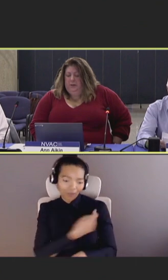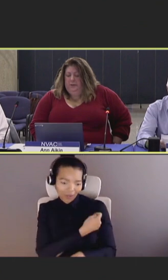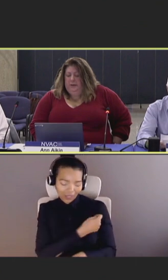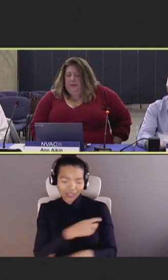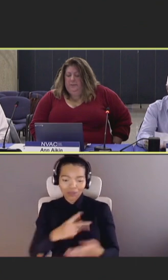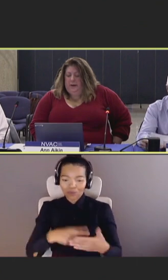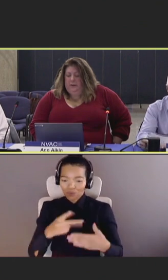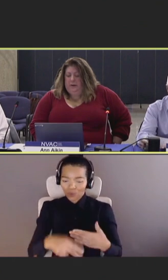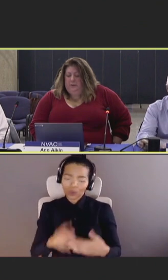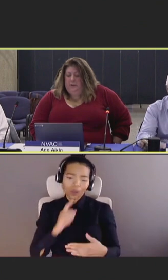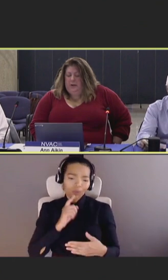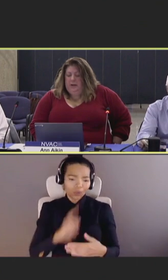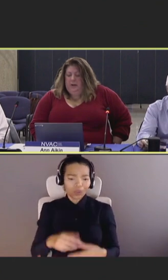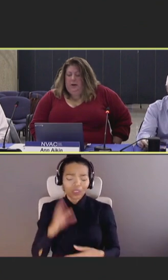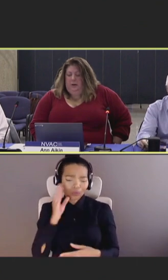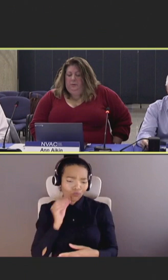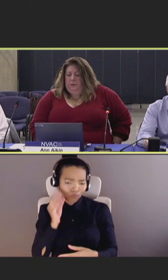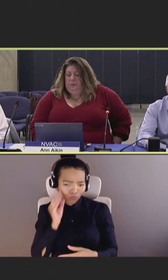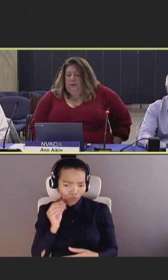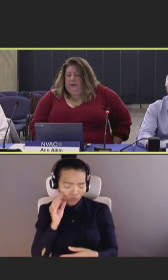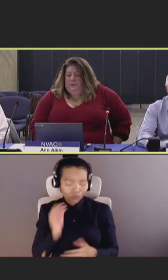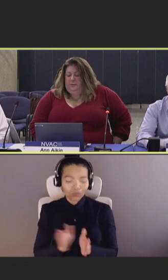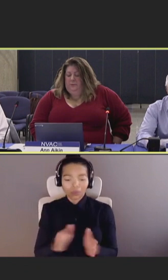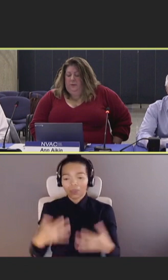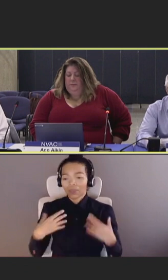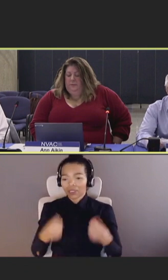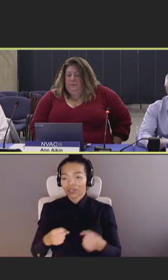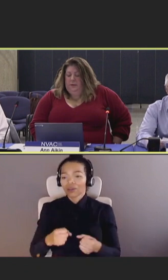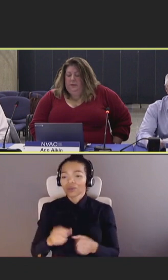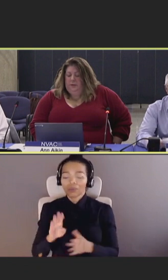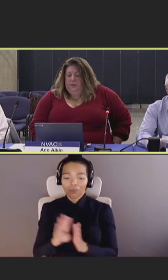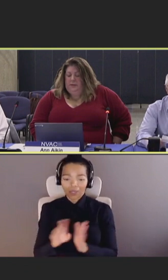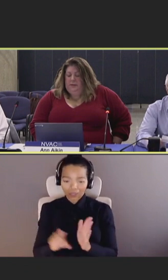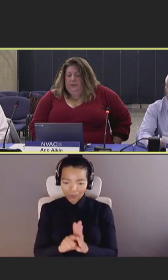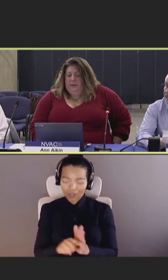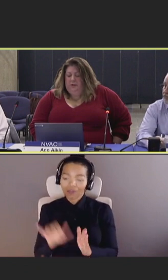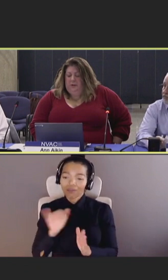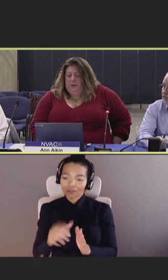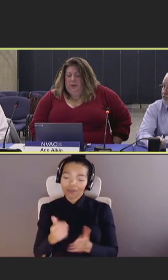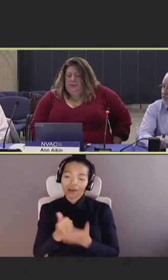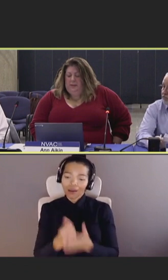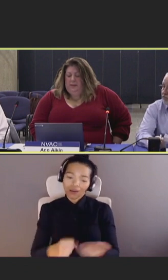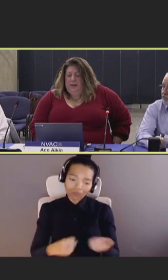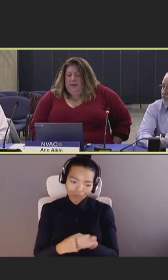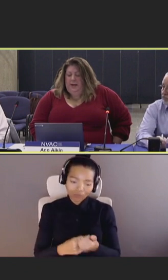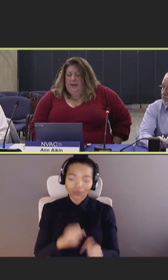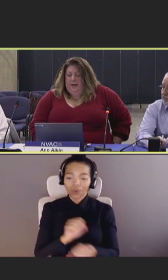health background, which really helps to inform the work that she does here at HHS.